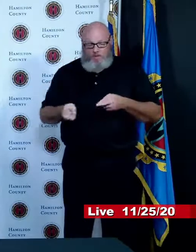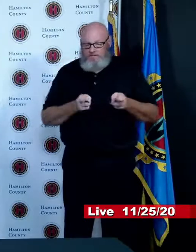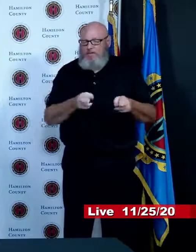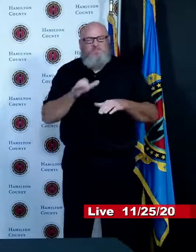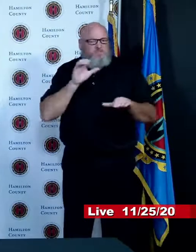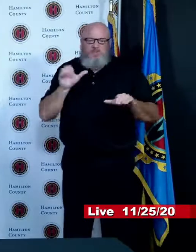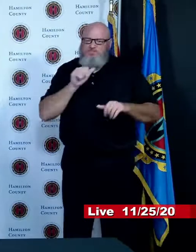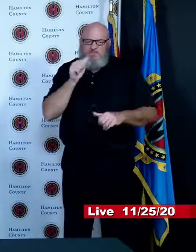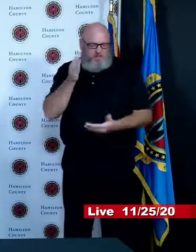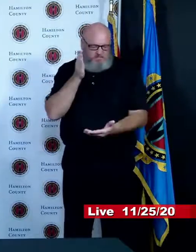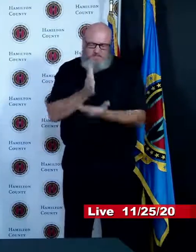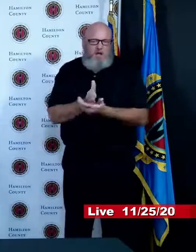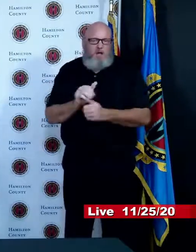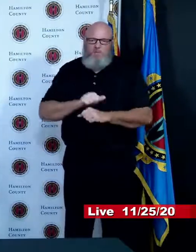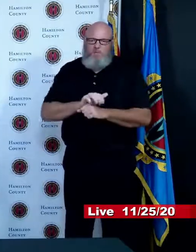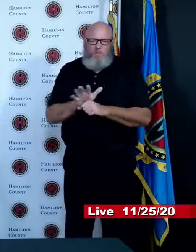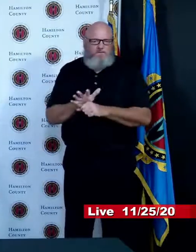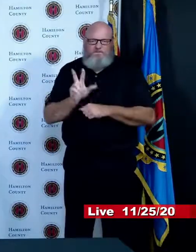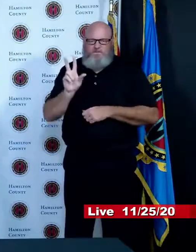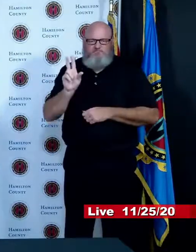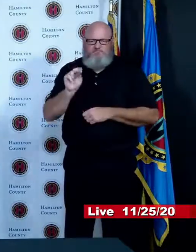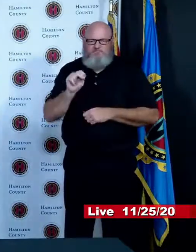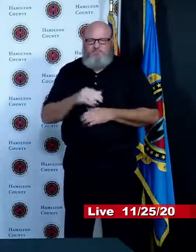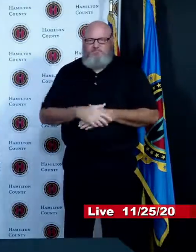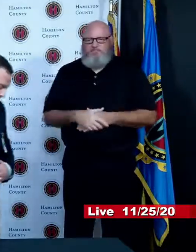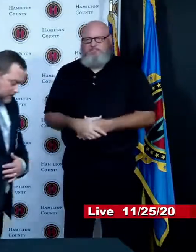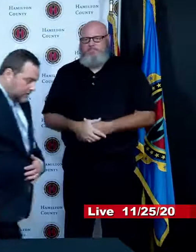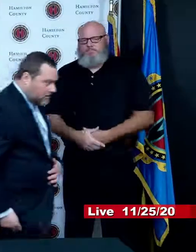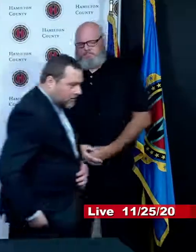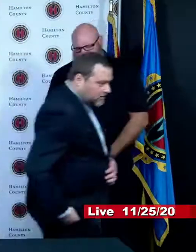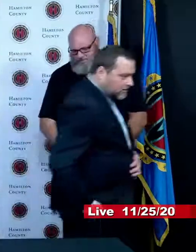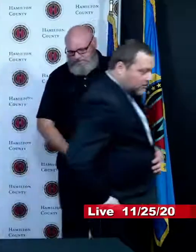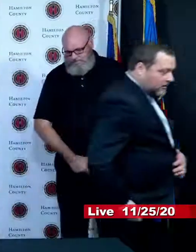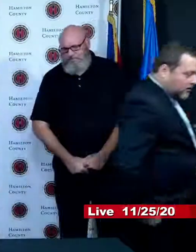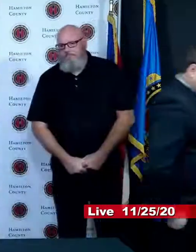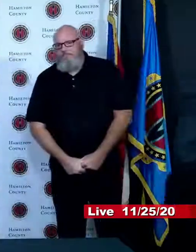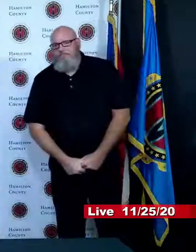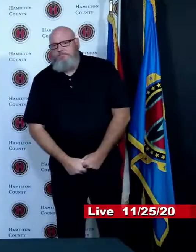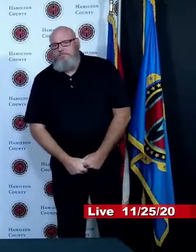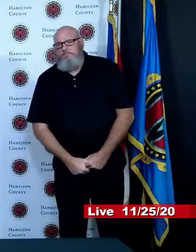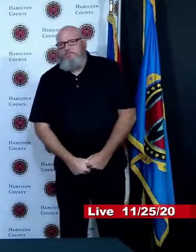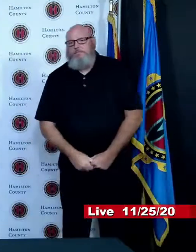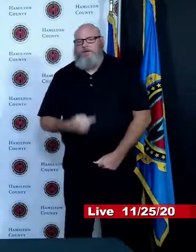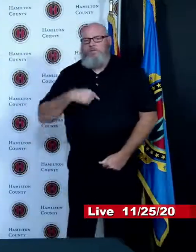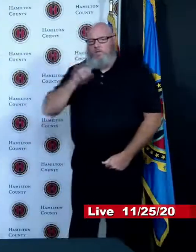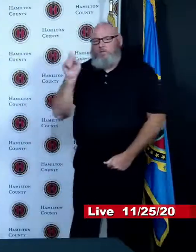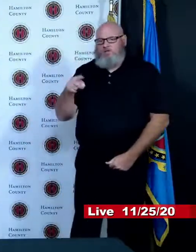I have a question for Denise I wanted to know real quick if you guys were are concerned